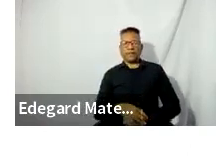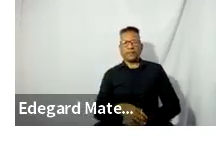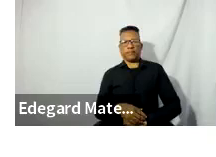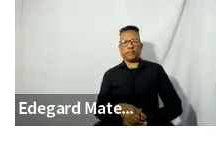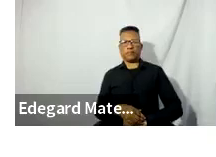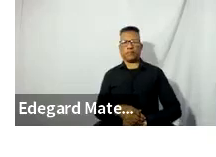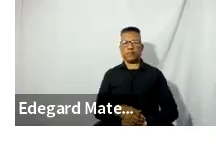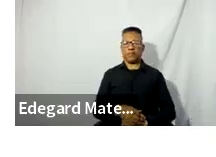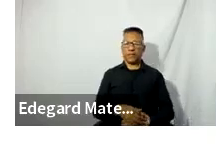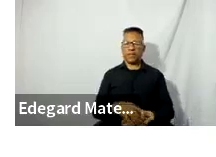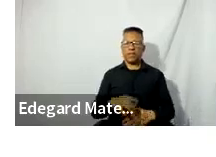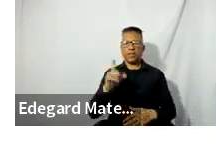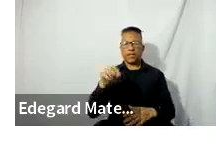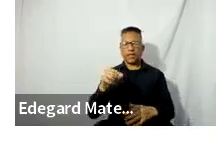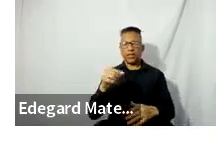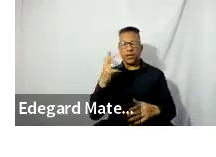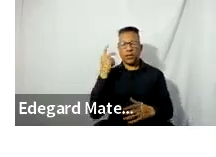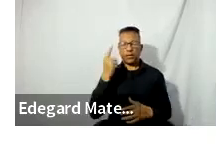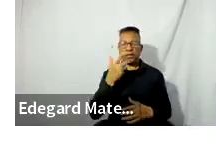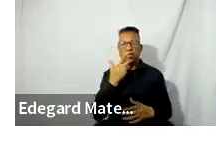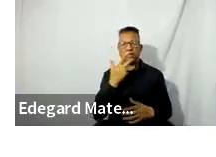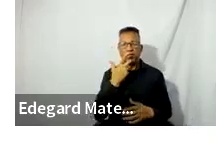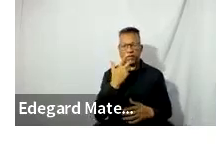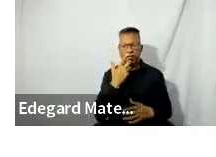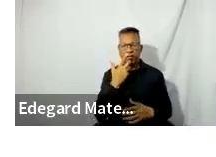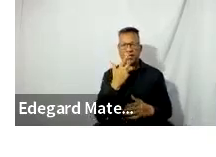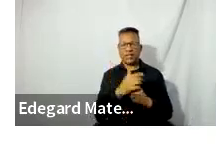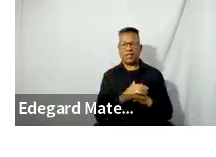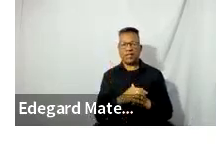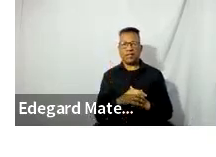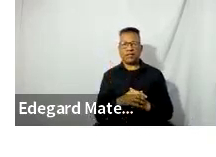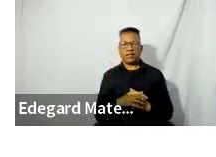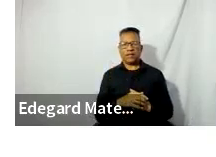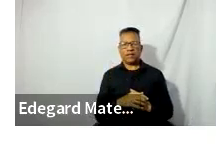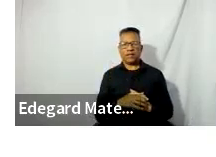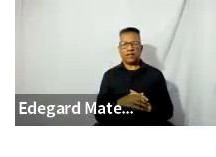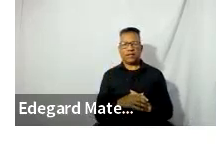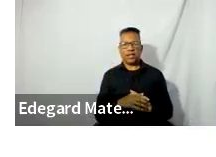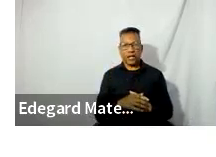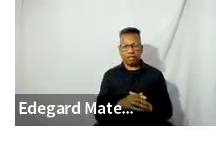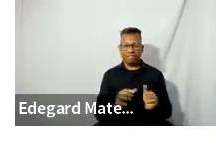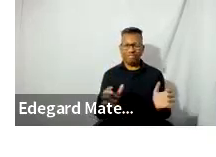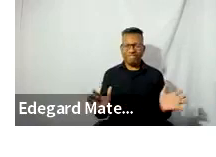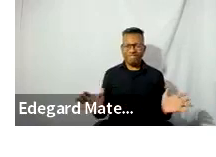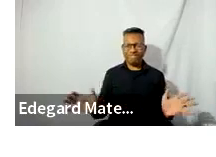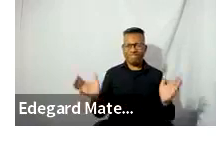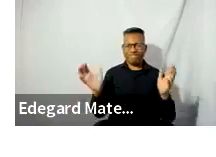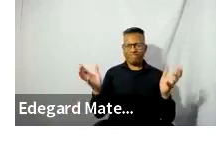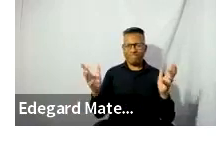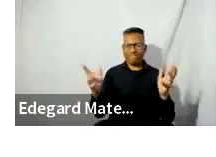l l definition, then of Definition, then, of assign is, we call artificial stimuli device. which , which is again the , which is again the terminology